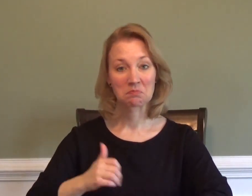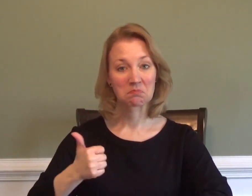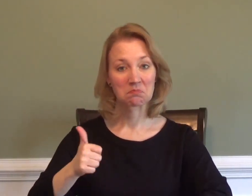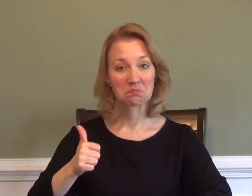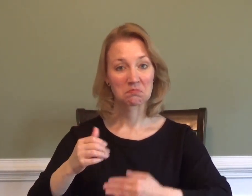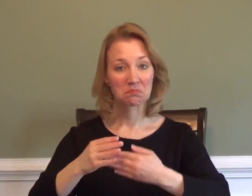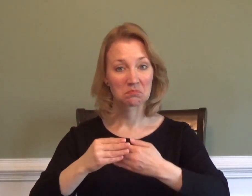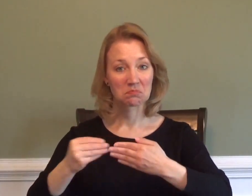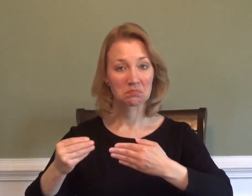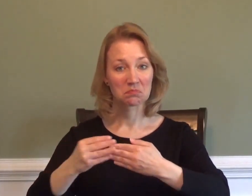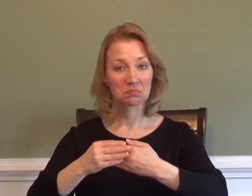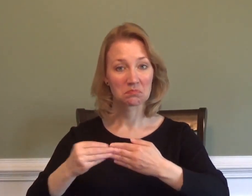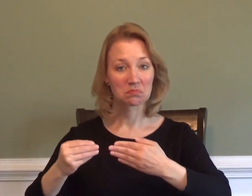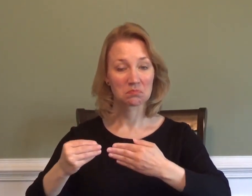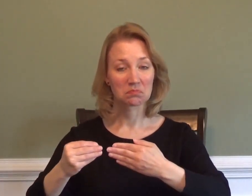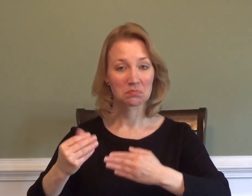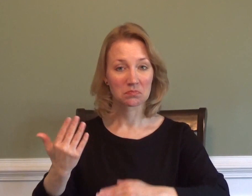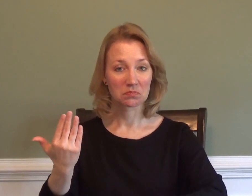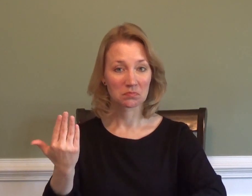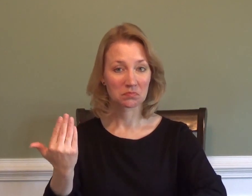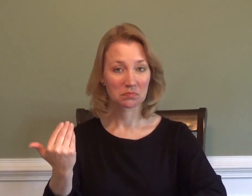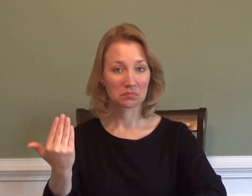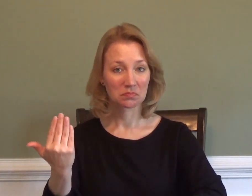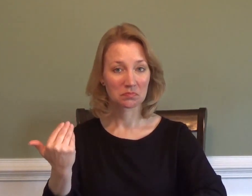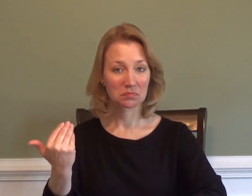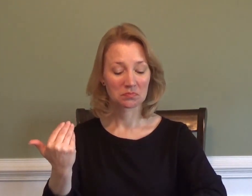$10.15